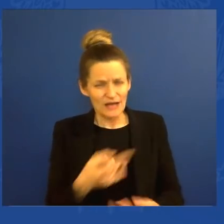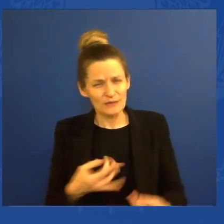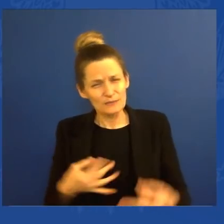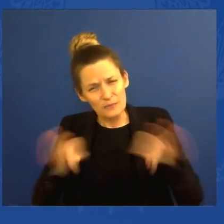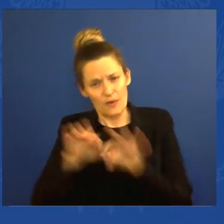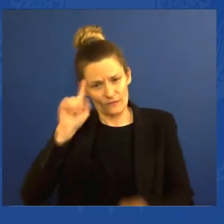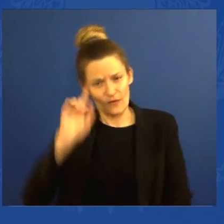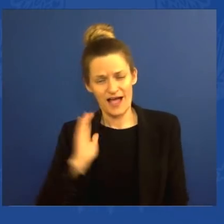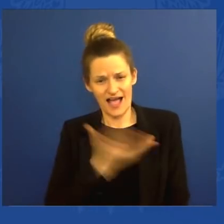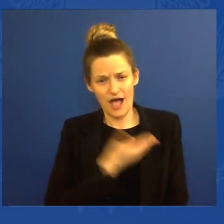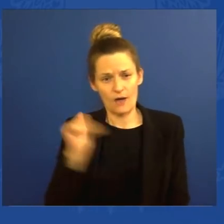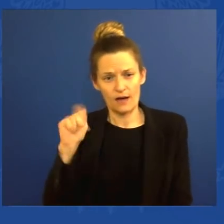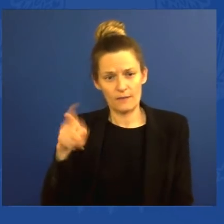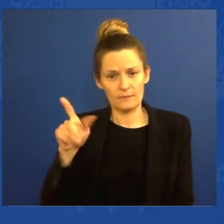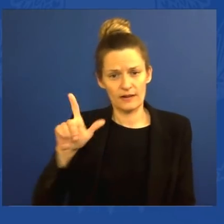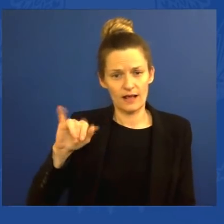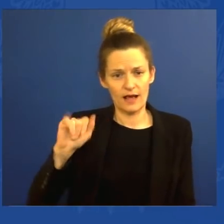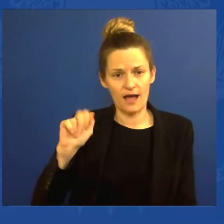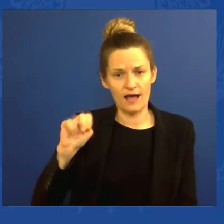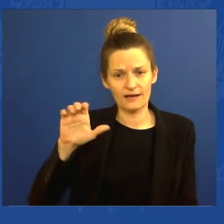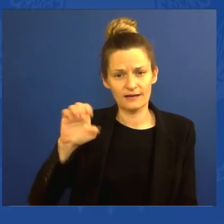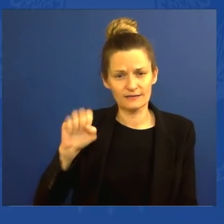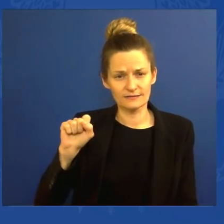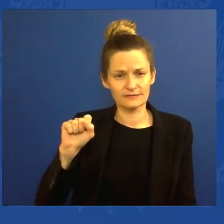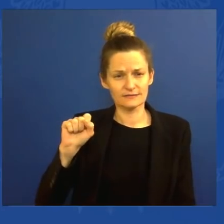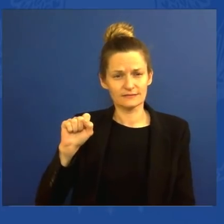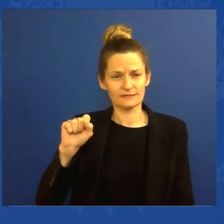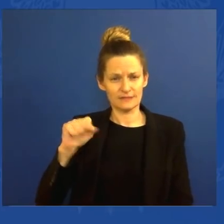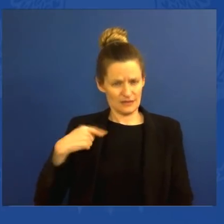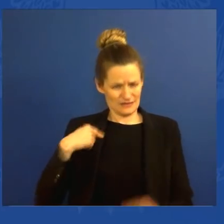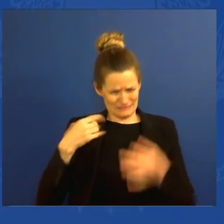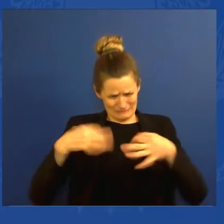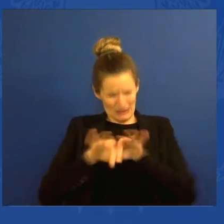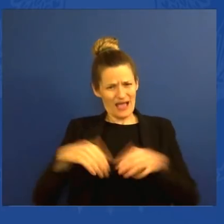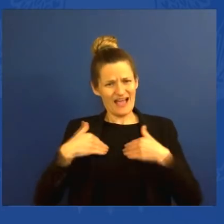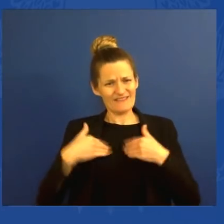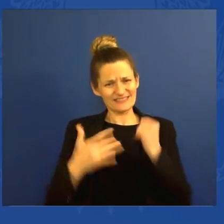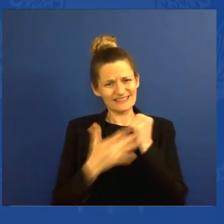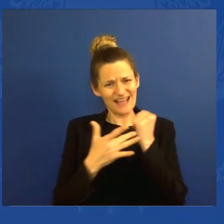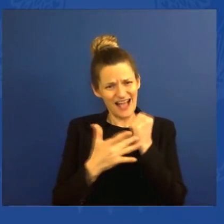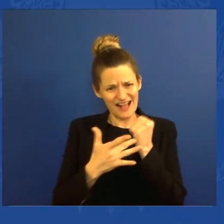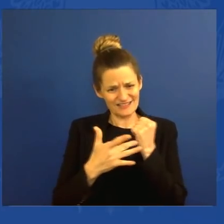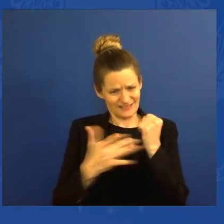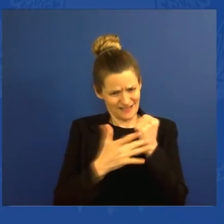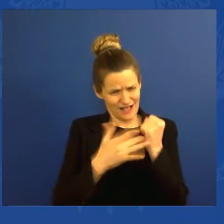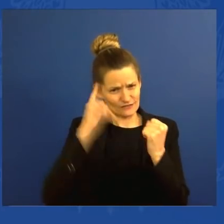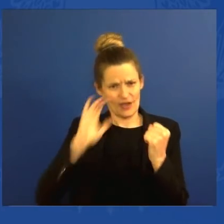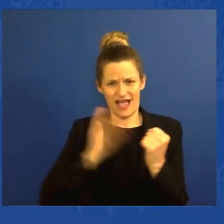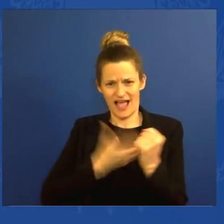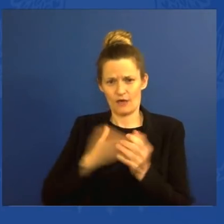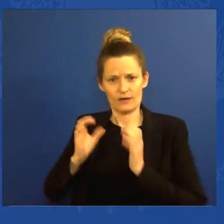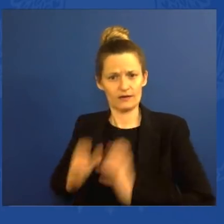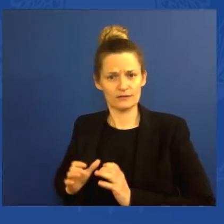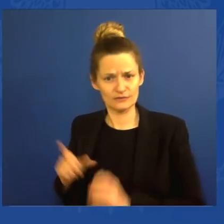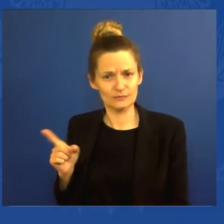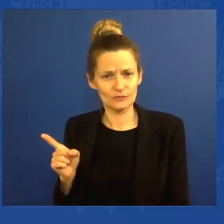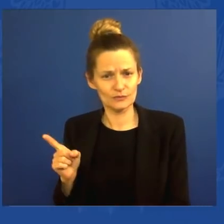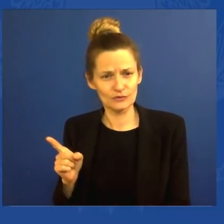because they deliver the technology that delights our consumers, whether it's cleaning your laundry or your dishes,